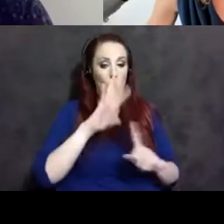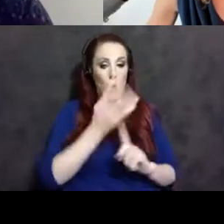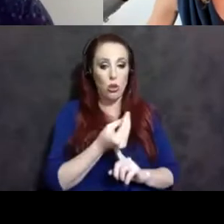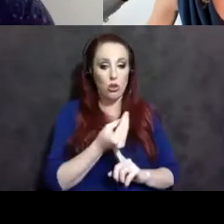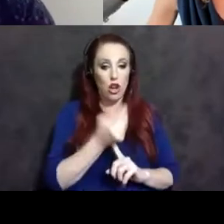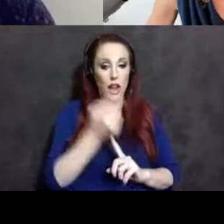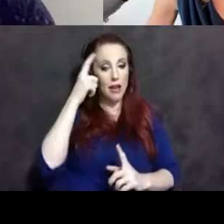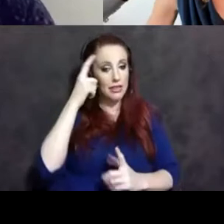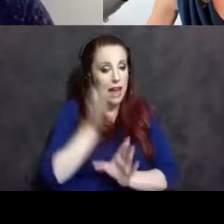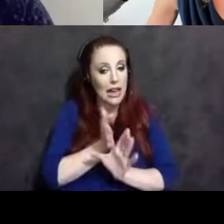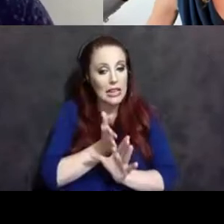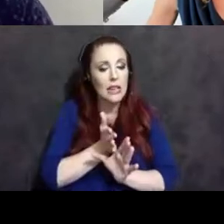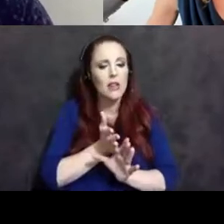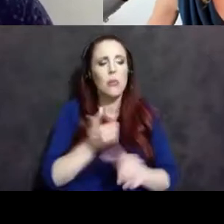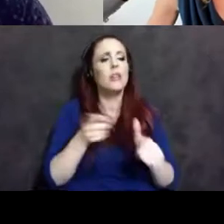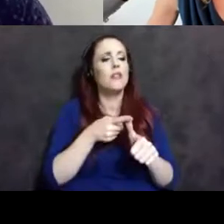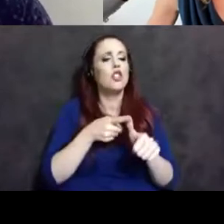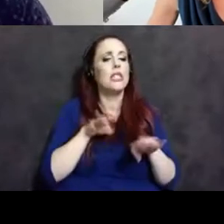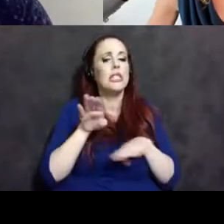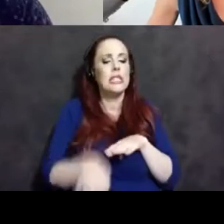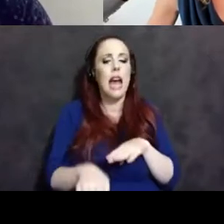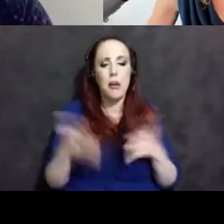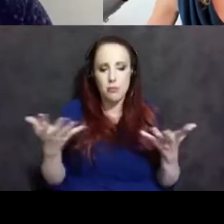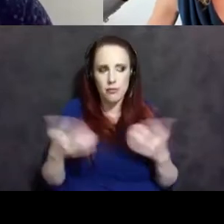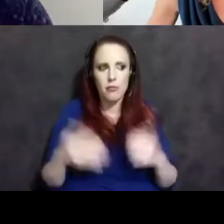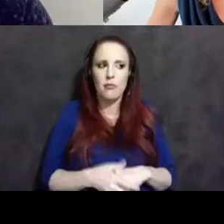what's the first step? And the first step I have found is, like, what conversation are we trying to have?